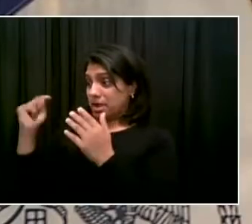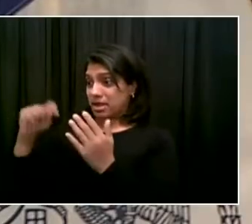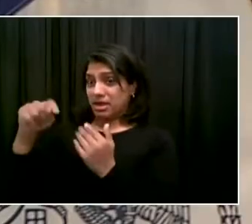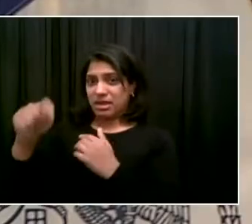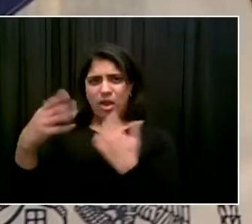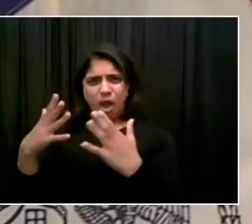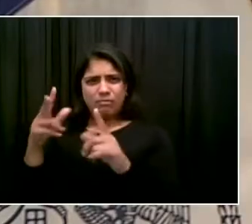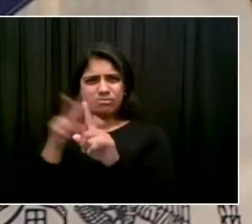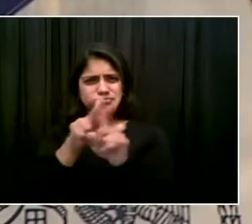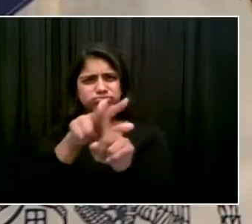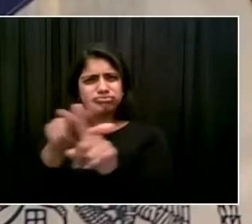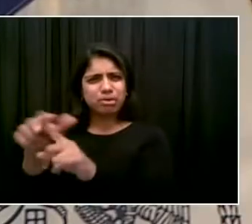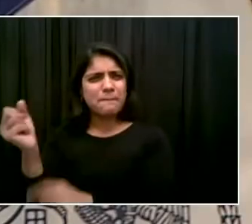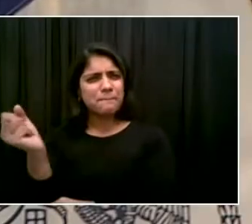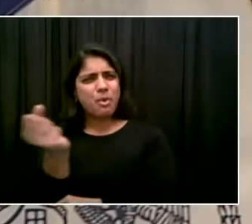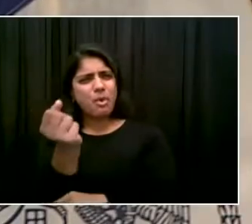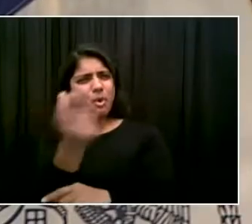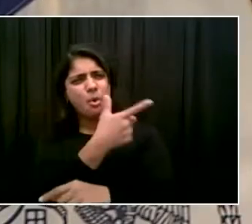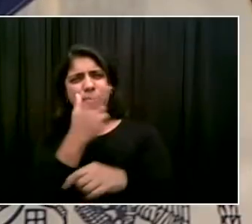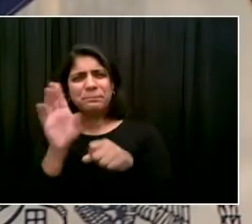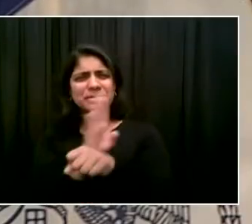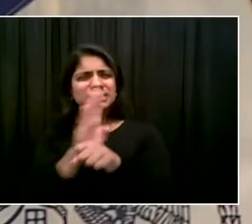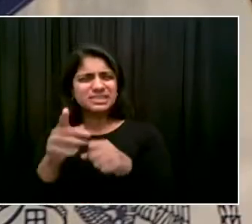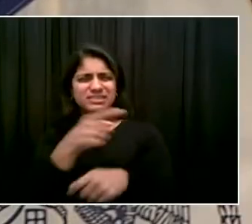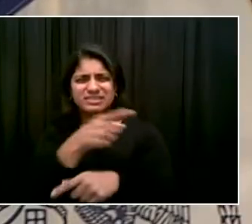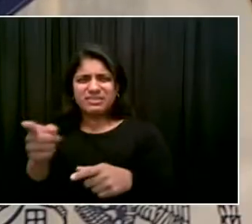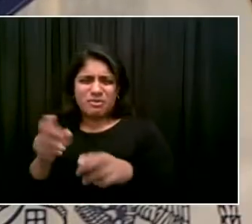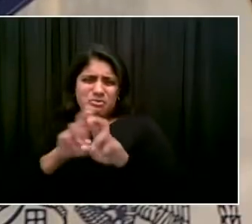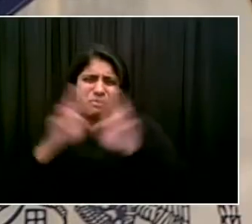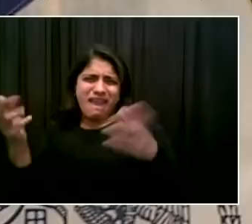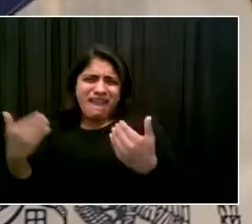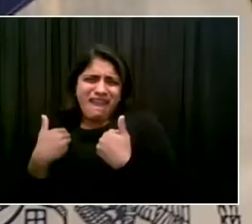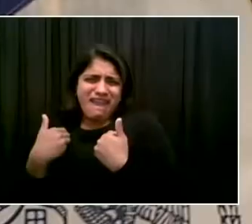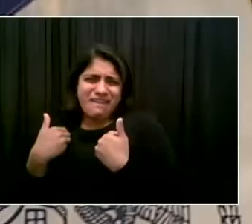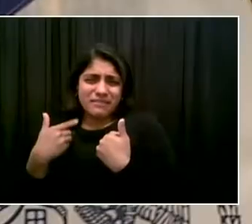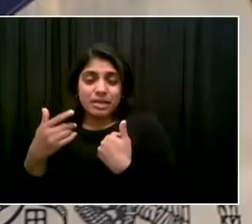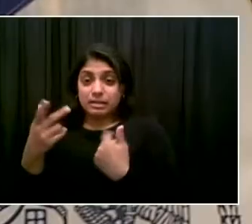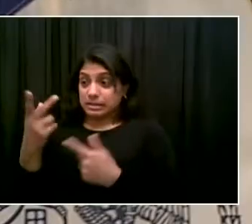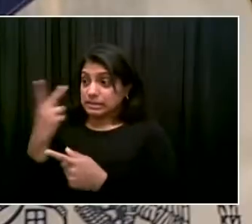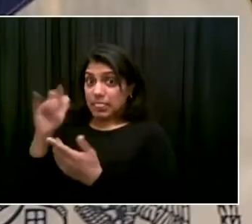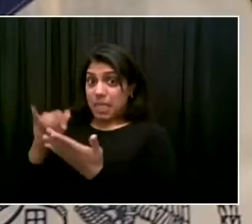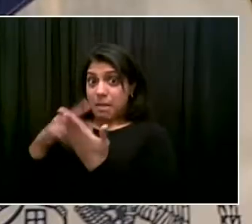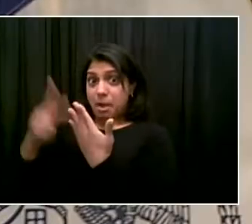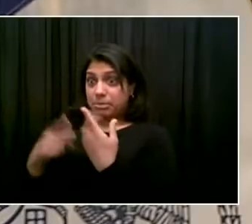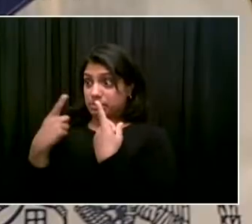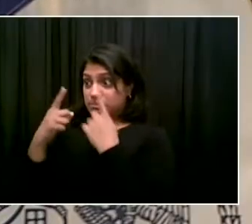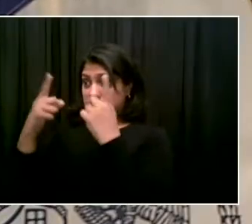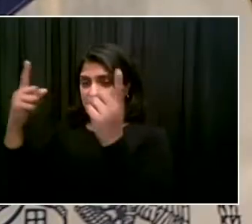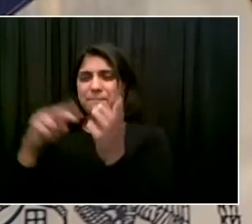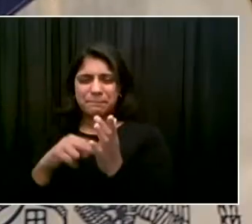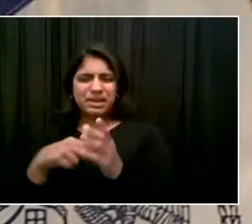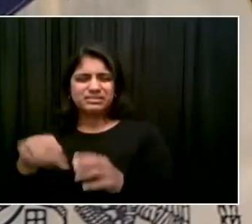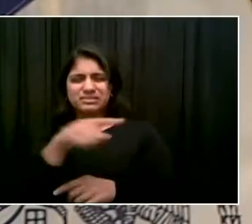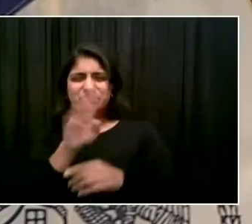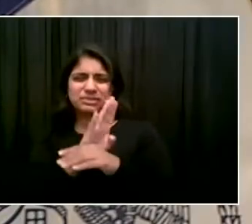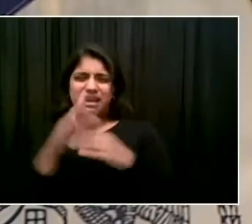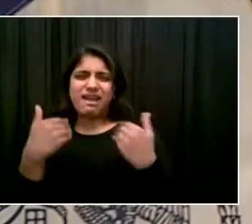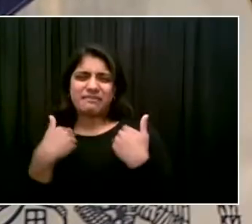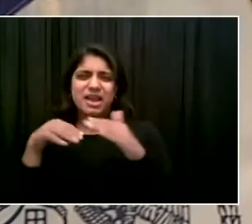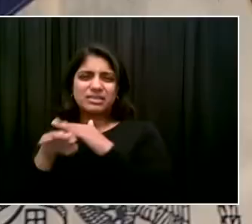WORKING ON THE GROUND FOR MONTHS AND WE ARE APPLYING IT TO OTHER BUSINESSES. IN A GOOD WAY THERE'S NOT A OTL F OMTEYSRY WHEN SOMETHING HAS ALREADY